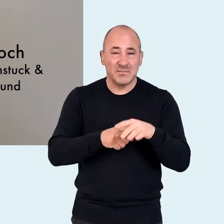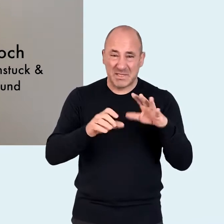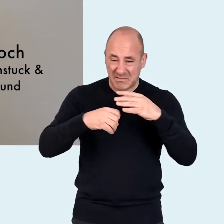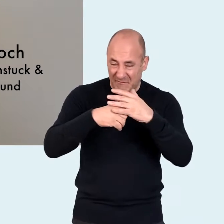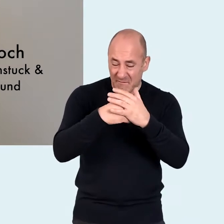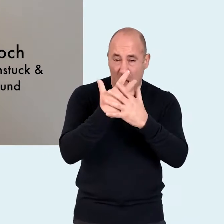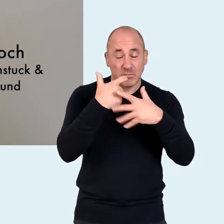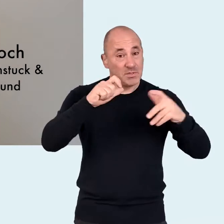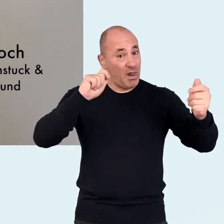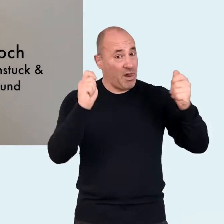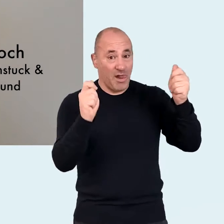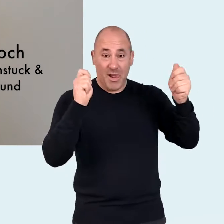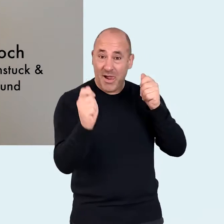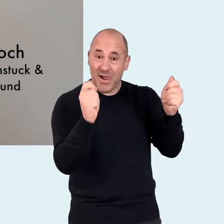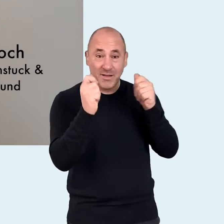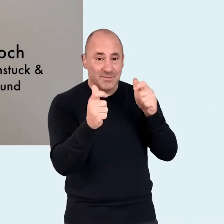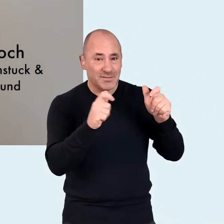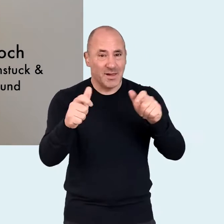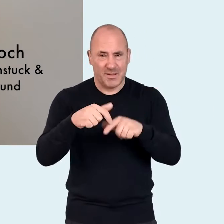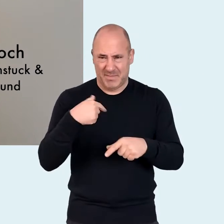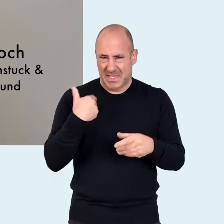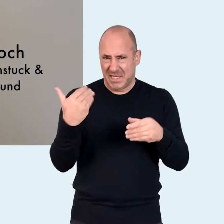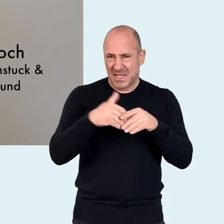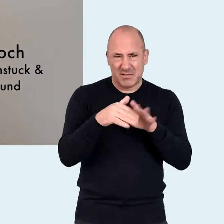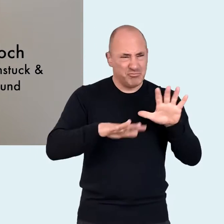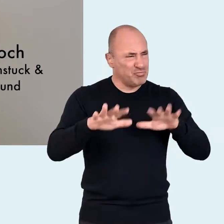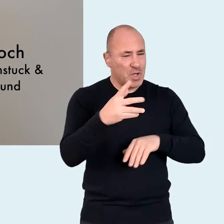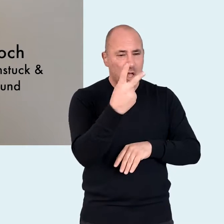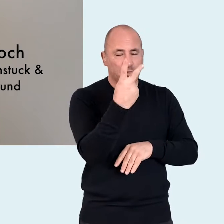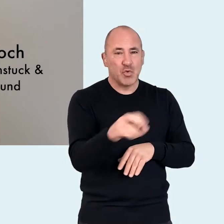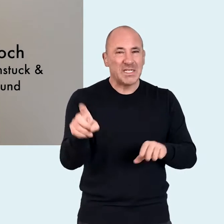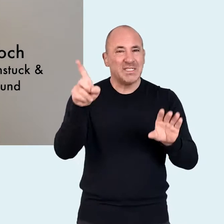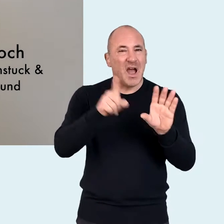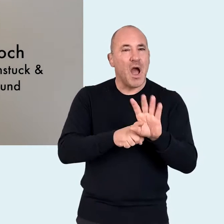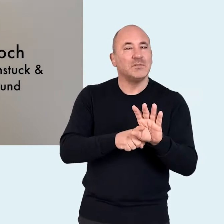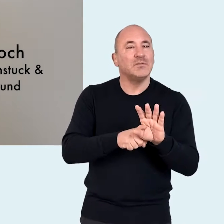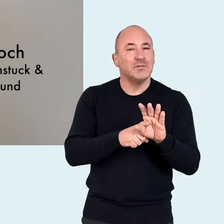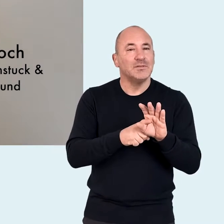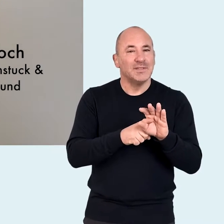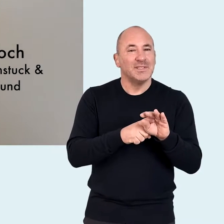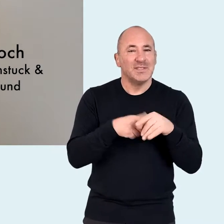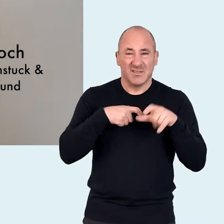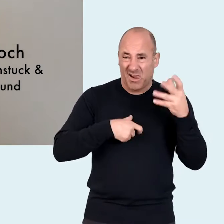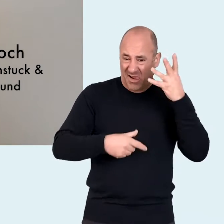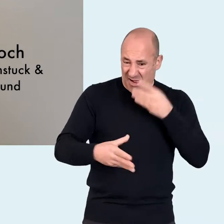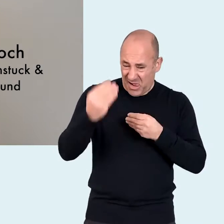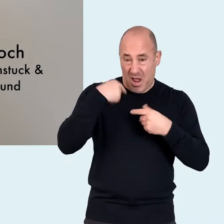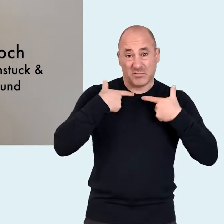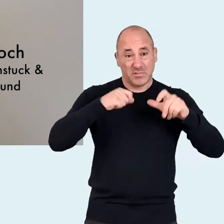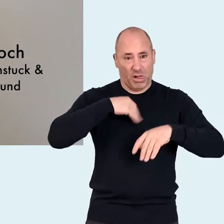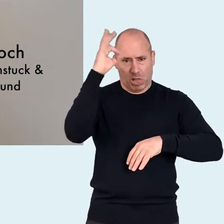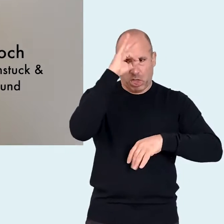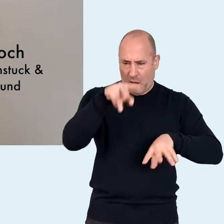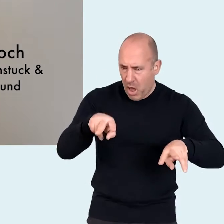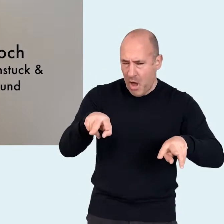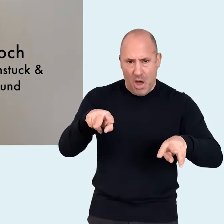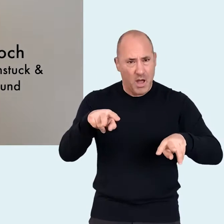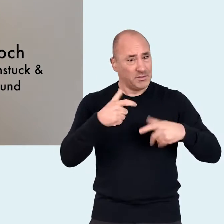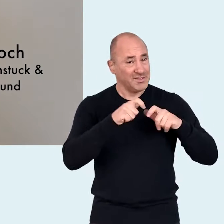on changing. I've been working for some 20 years in inclusive dance, and I'm still learning